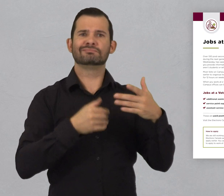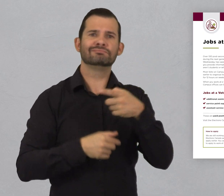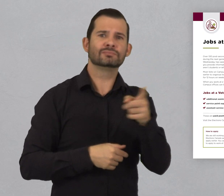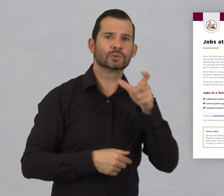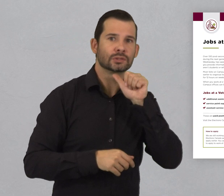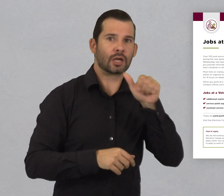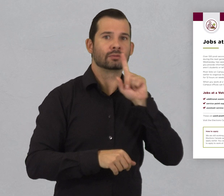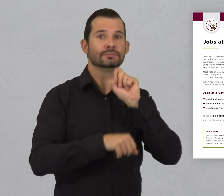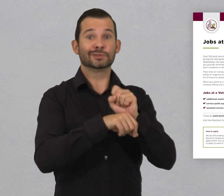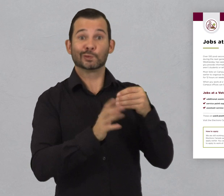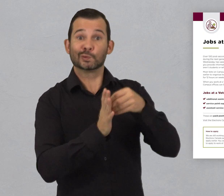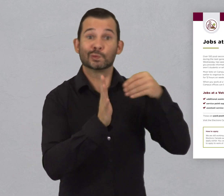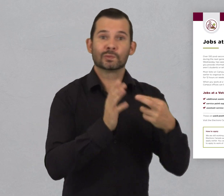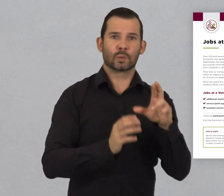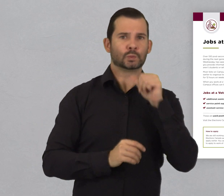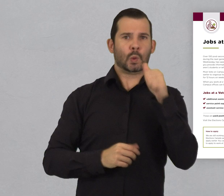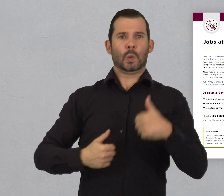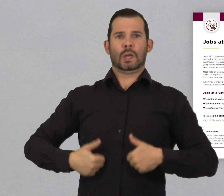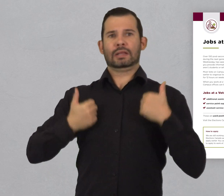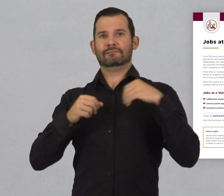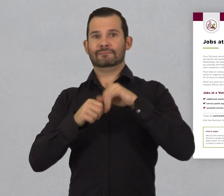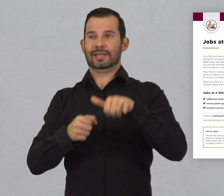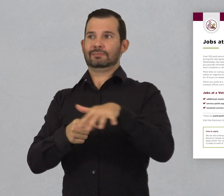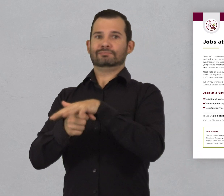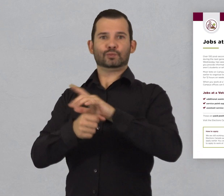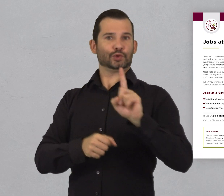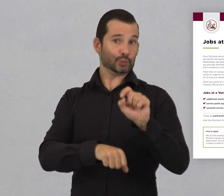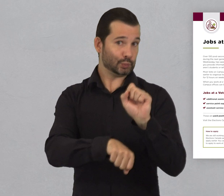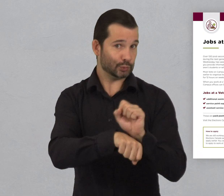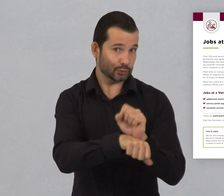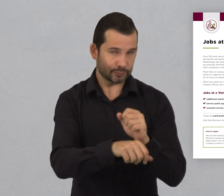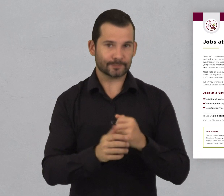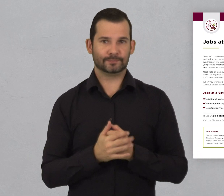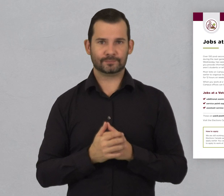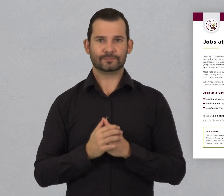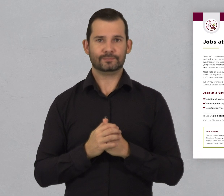even those who aren’t students or who don’t live in the riding where you’re working.